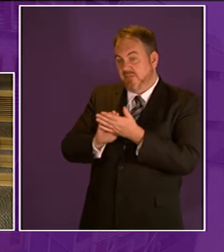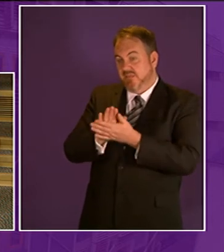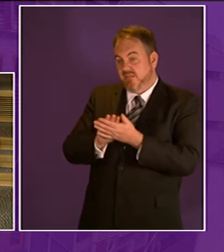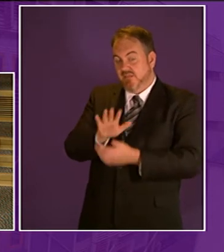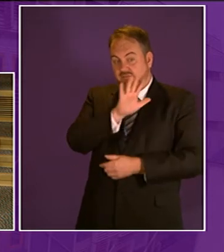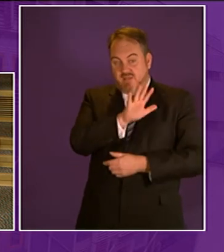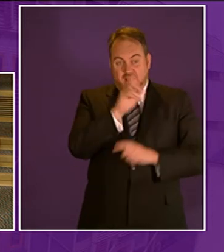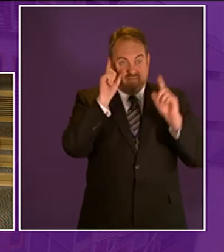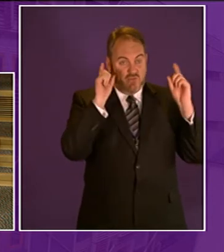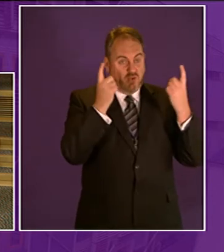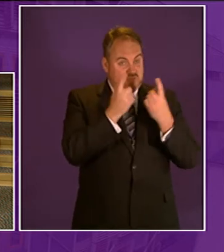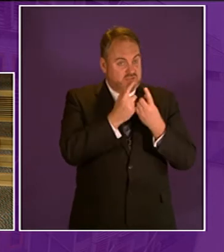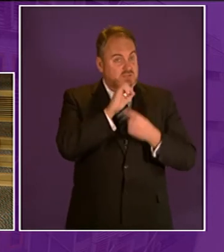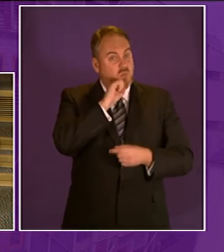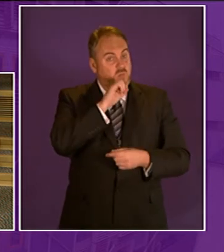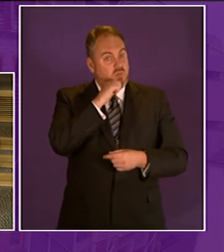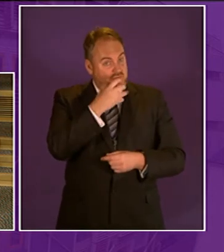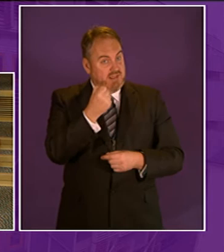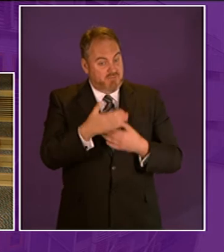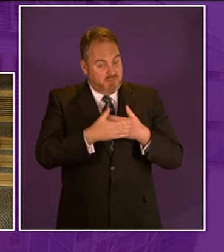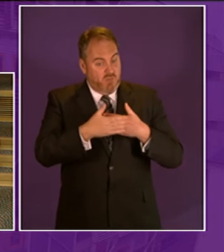of hours that are taught would increase at five colleges.